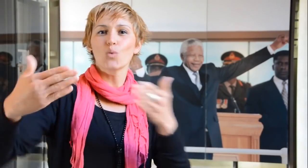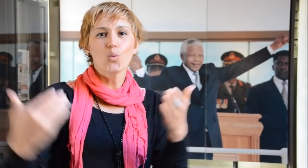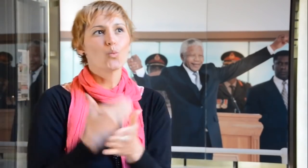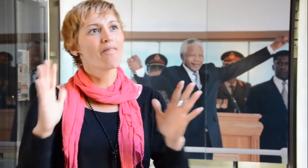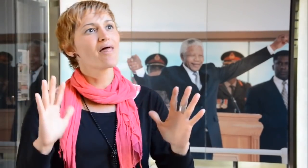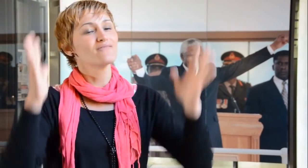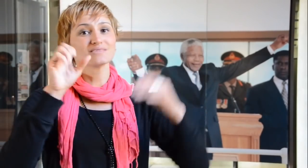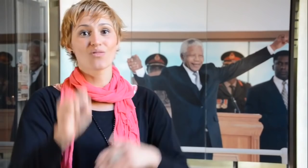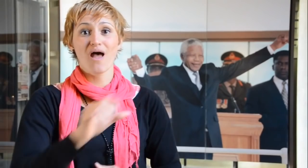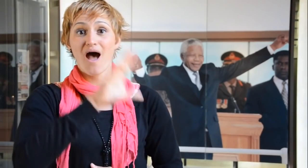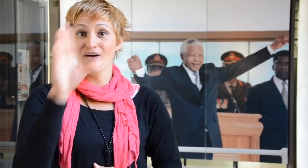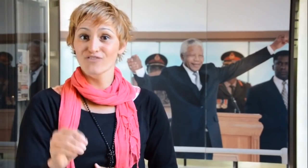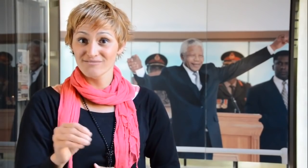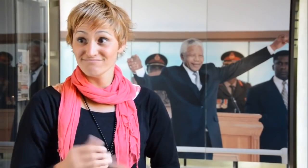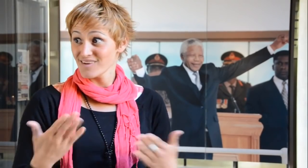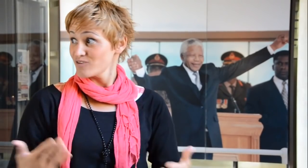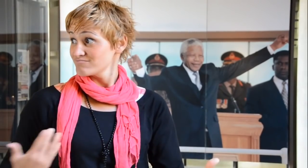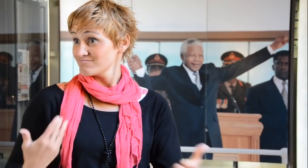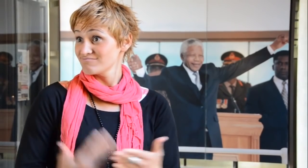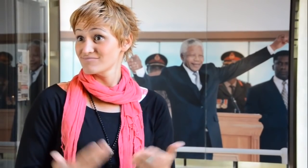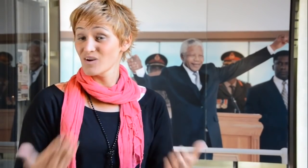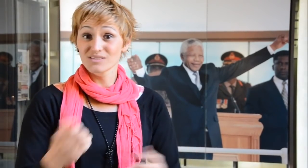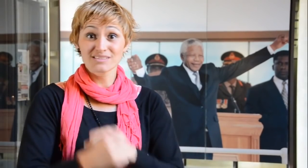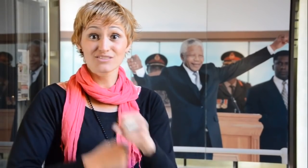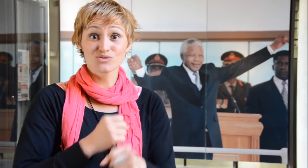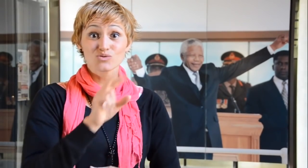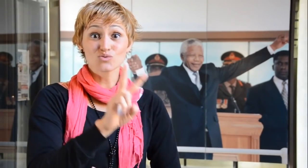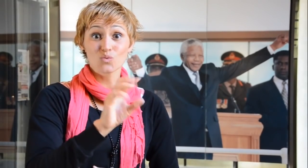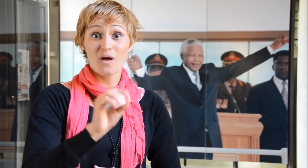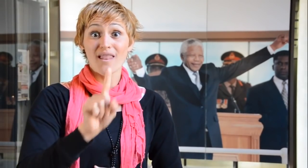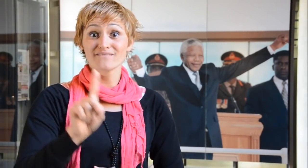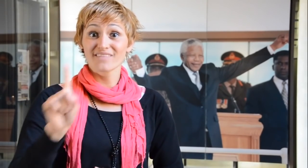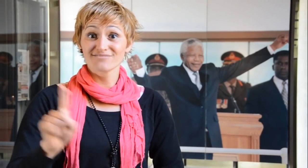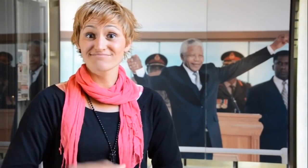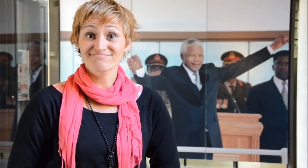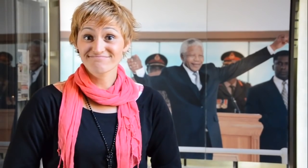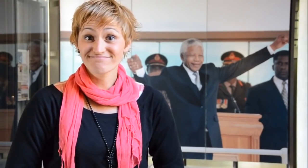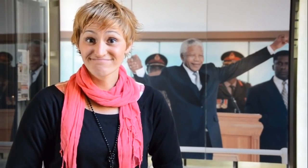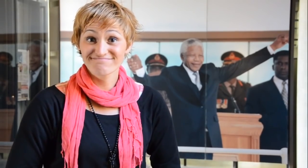A new chapter for South Africa has begun as Mandela’s passion to give South Africa a